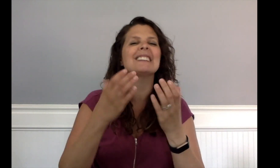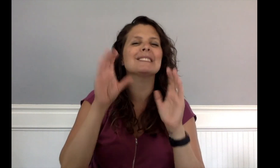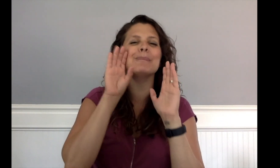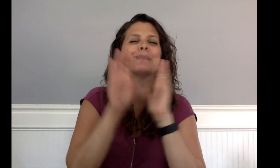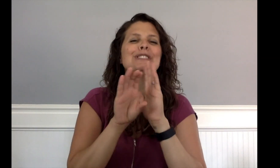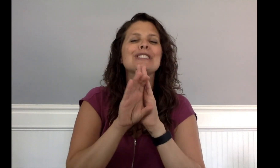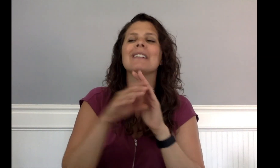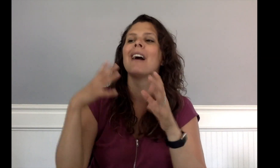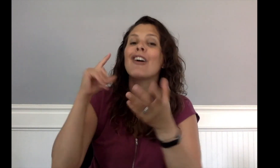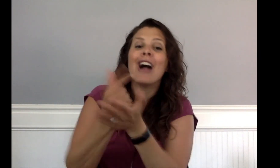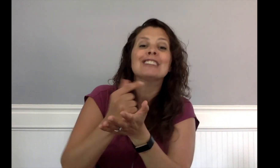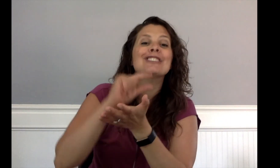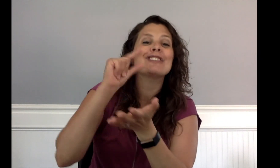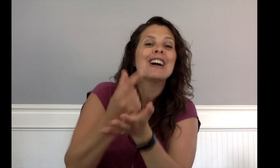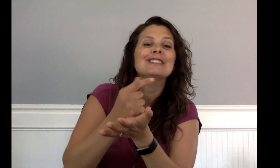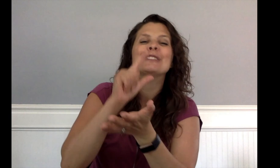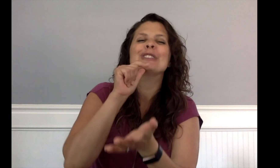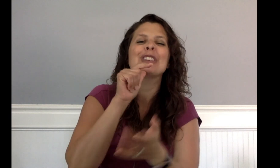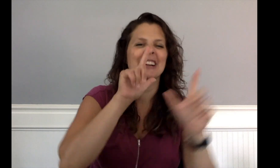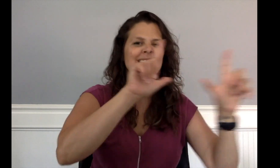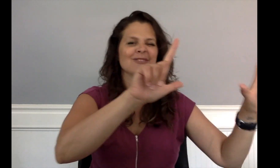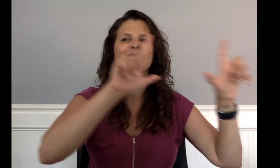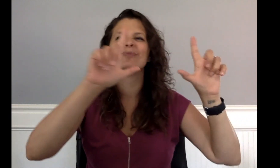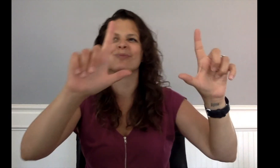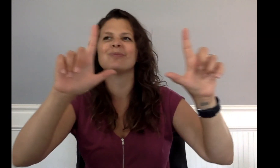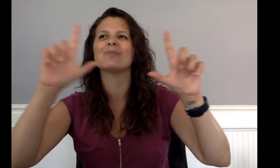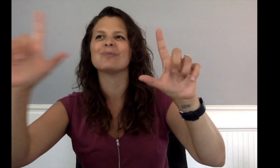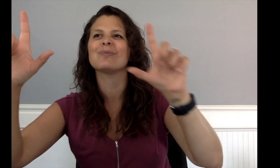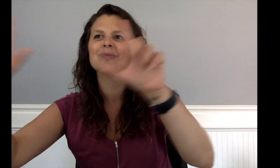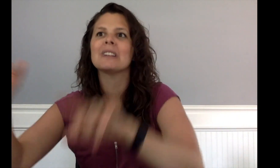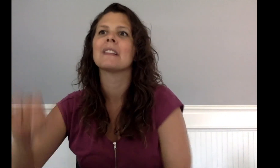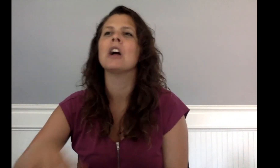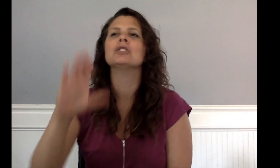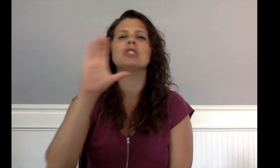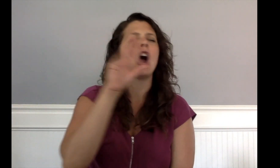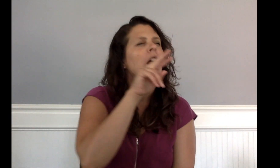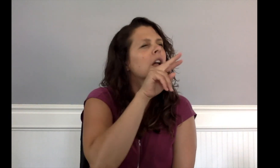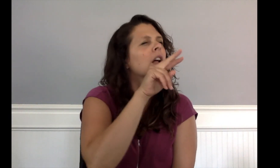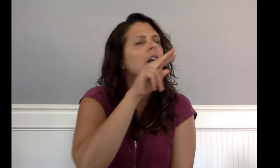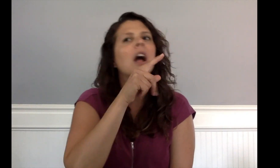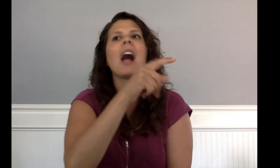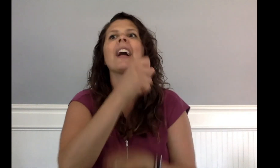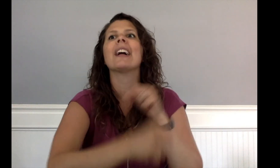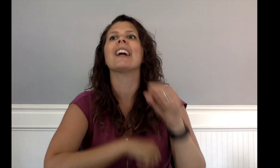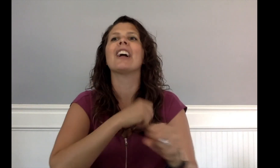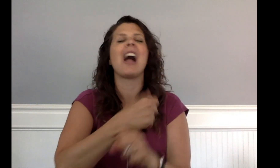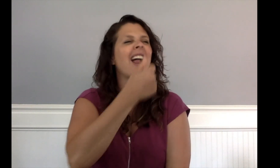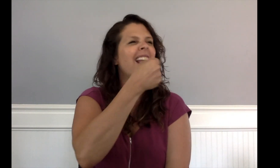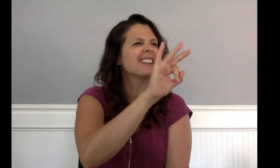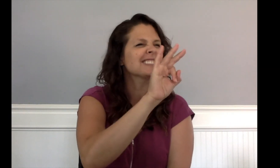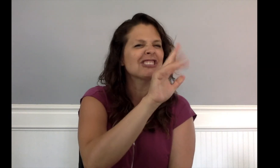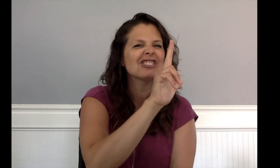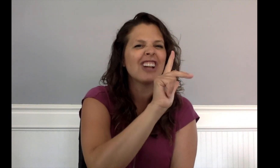each year’s graduating class. Charlie had no idea how old Aggie was.